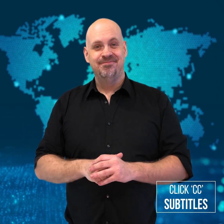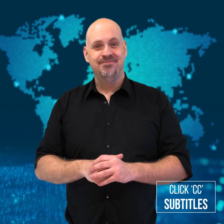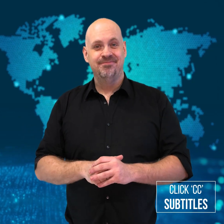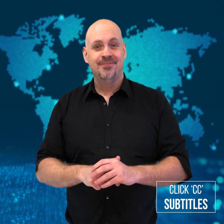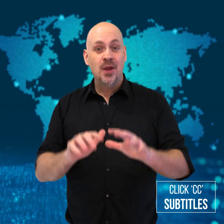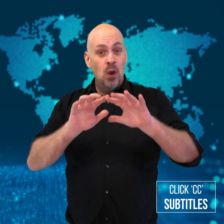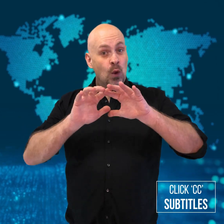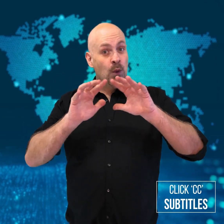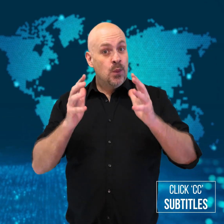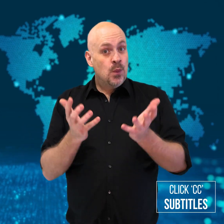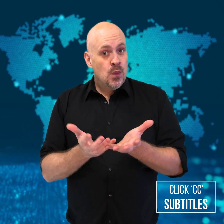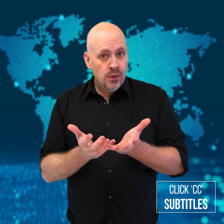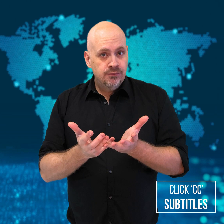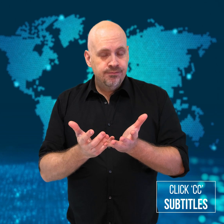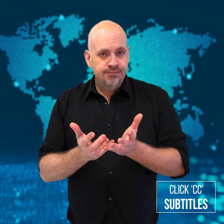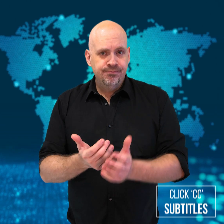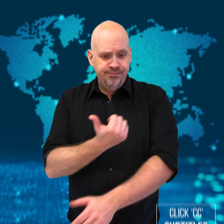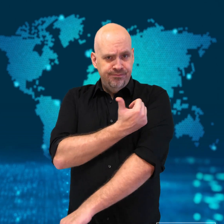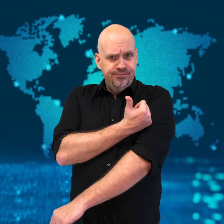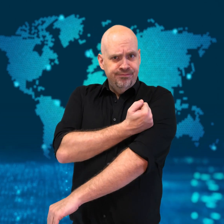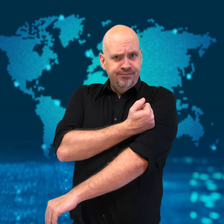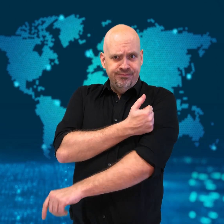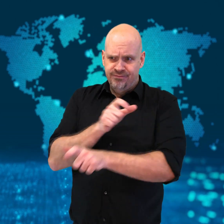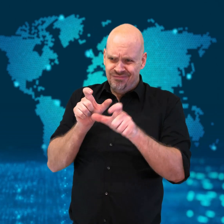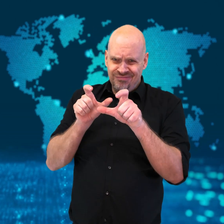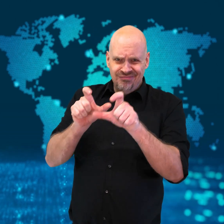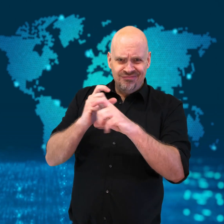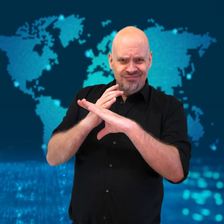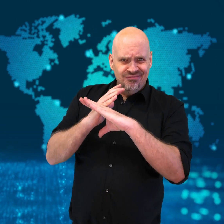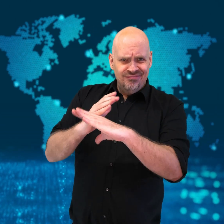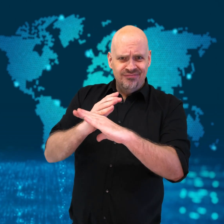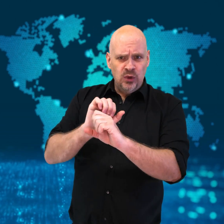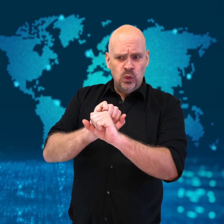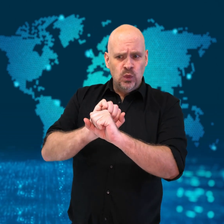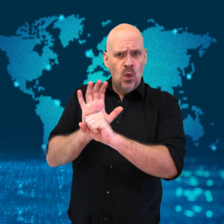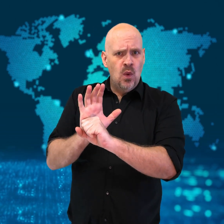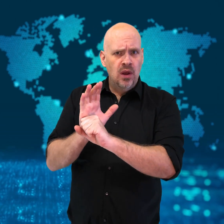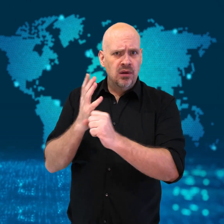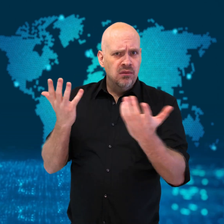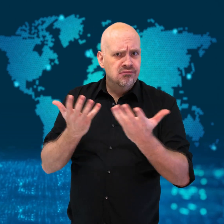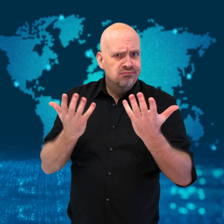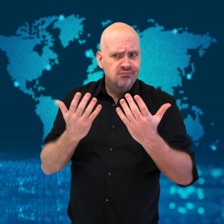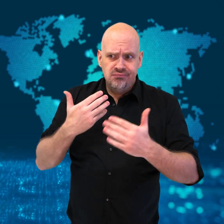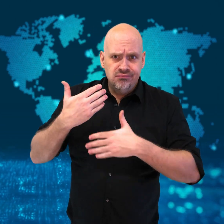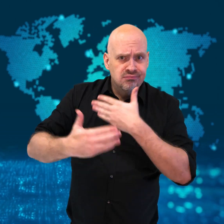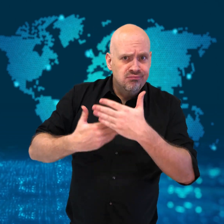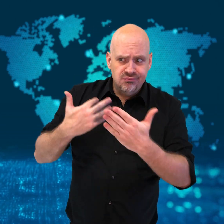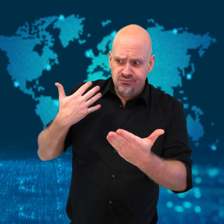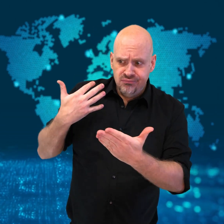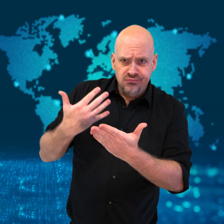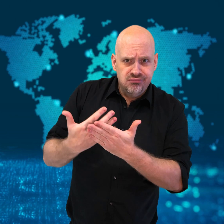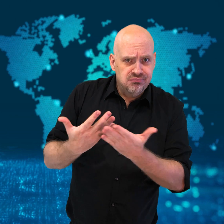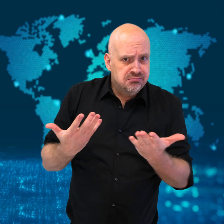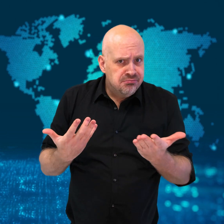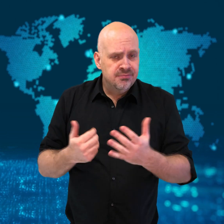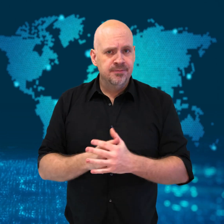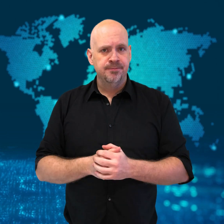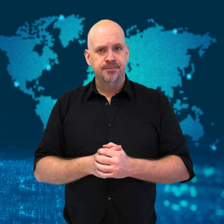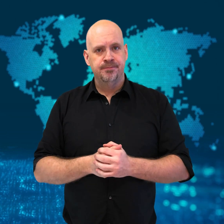COVID-19 vaccine update